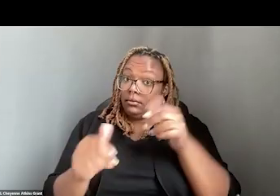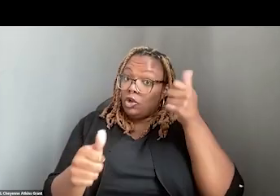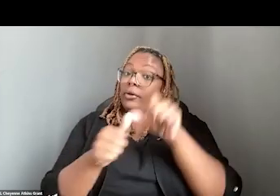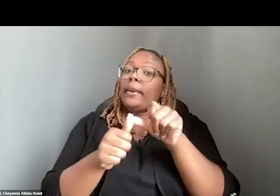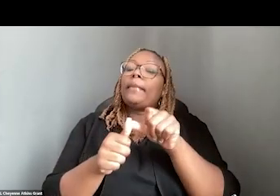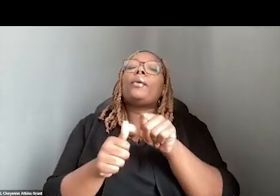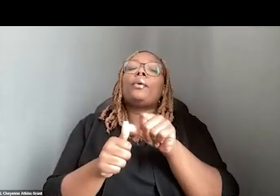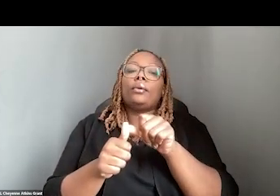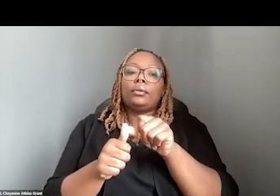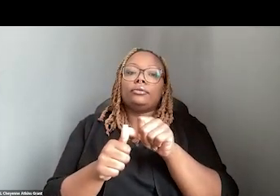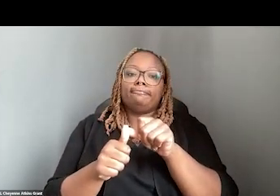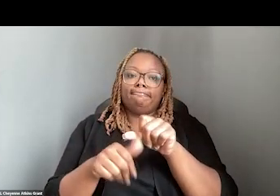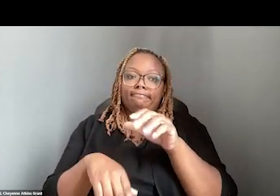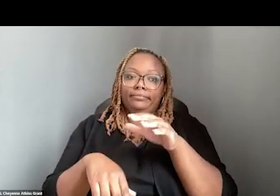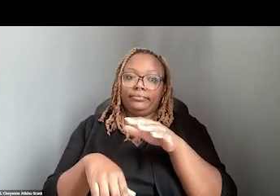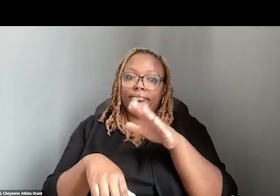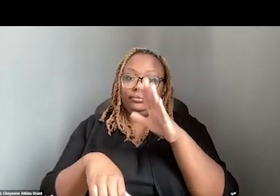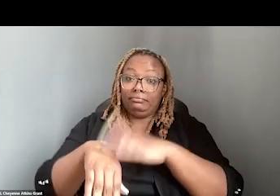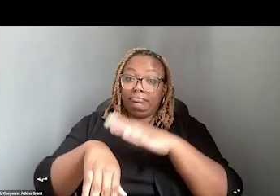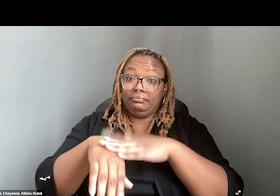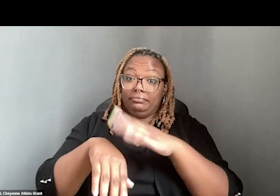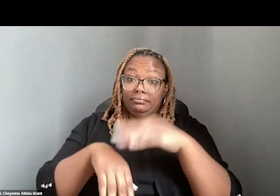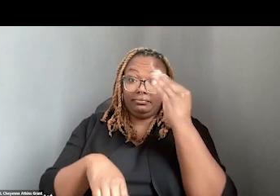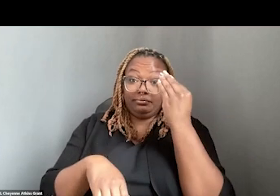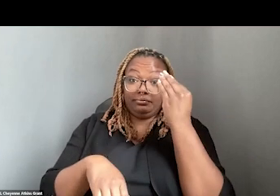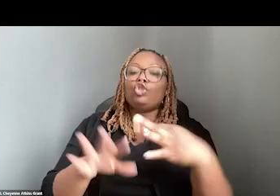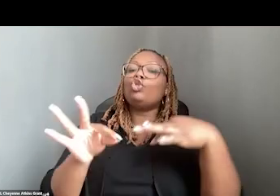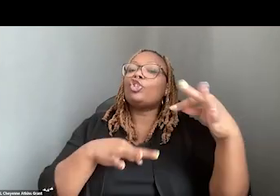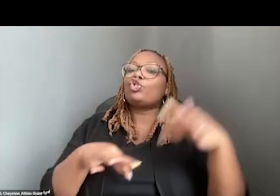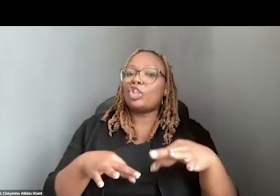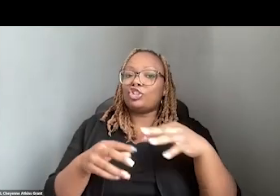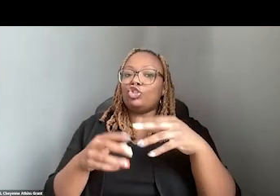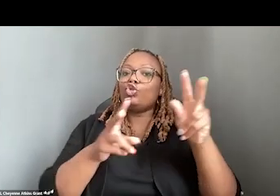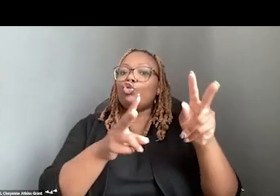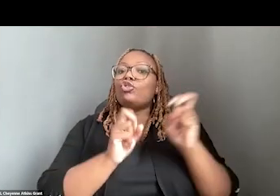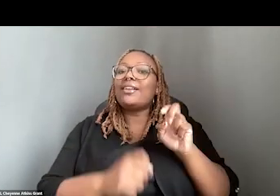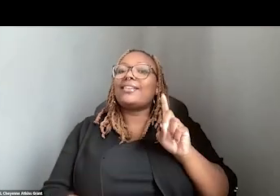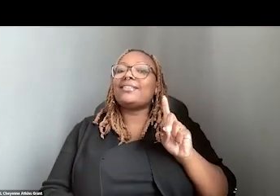as a -- a prompt. Instructions for you to download this data is here.